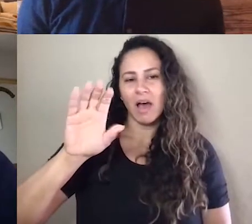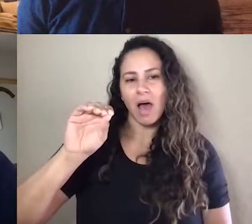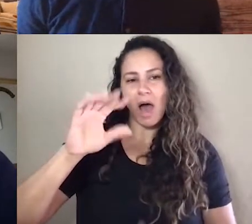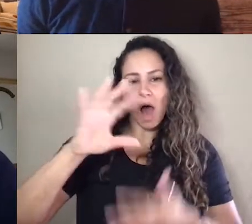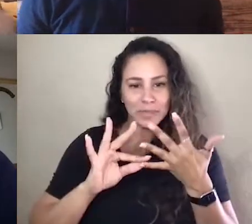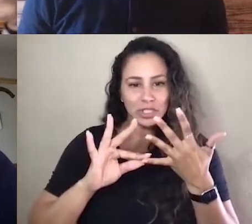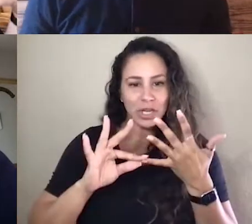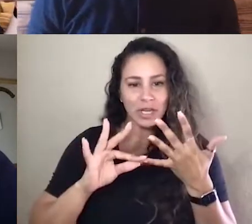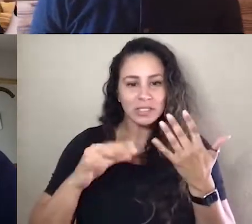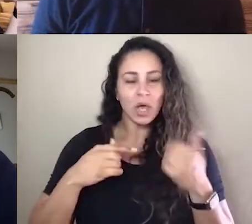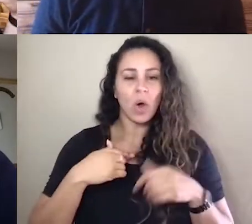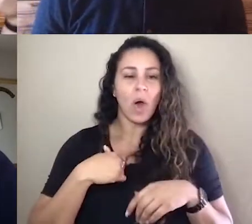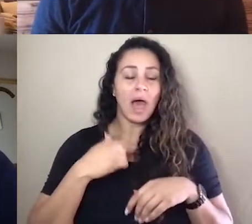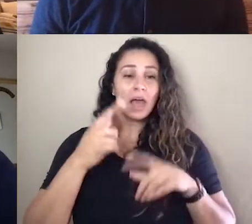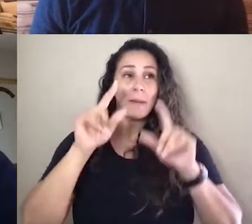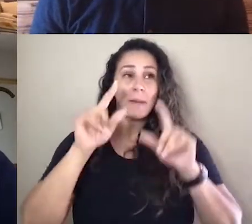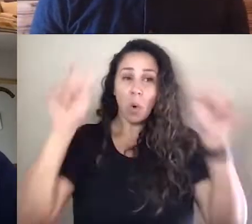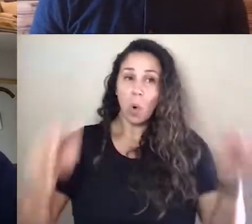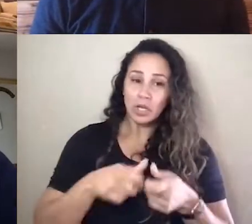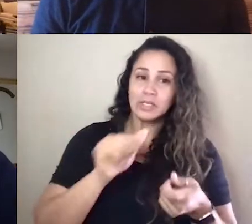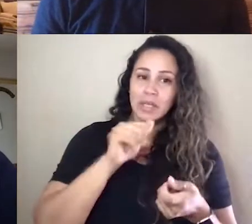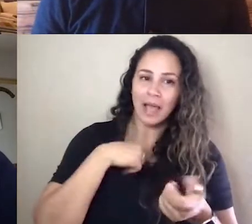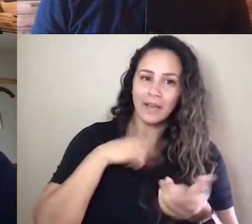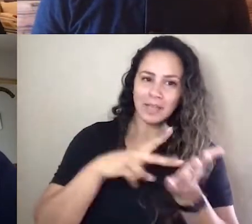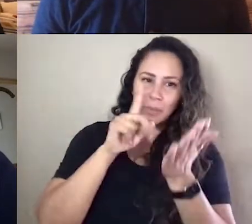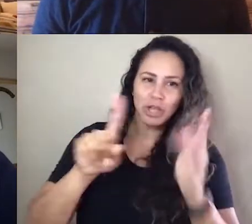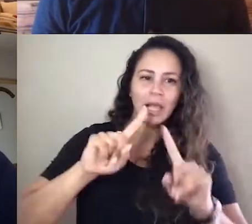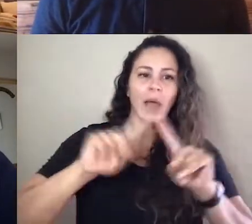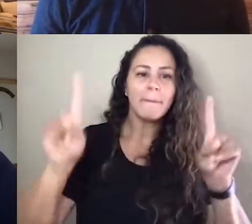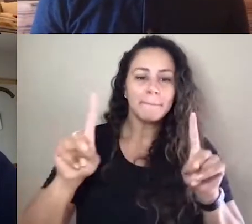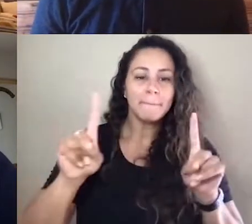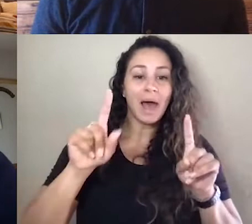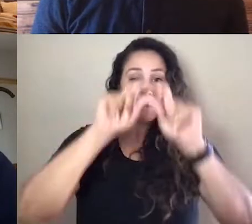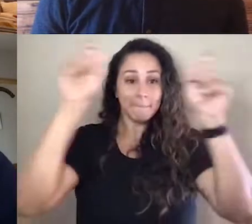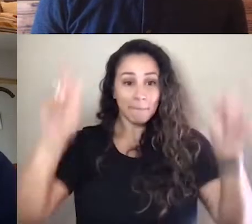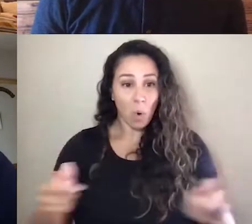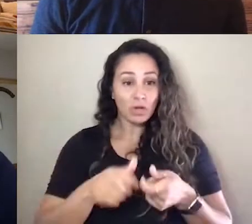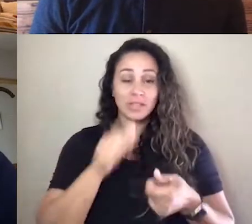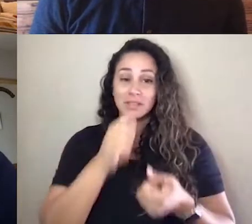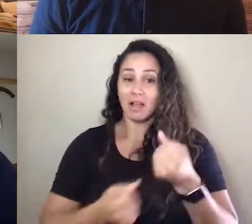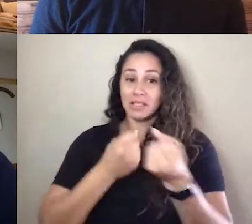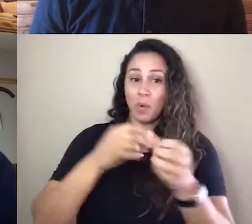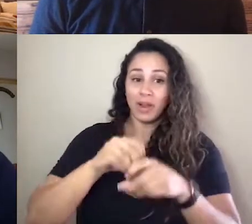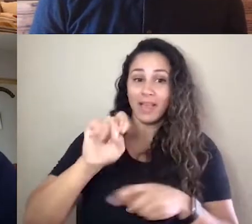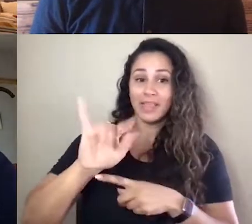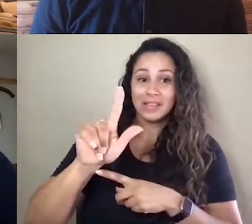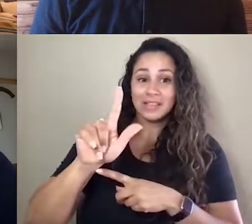IF YOU LOOK TO DO A BORDER AND NOT SUPPORTED IN THE